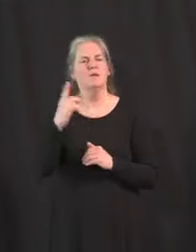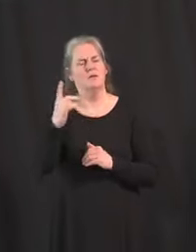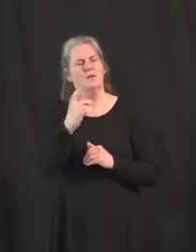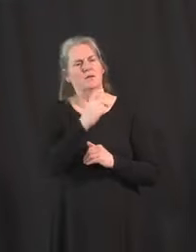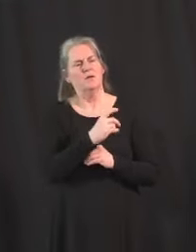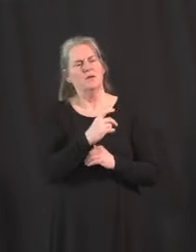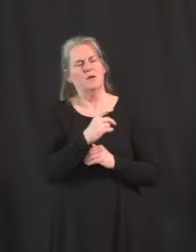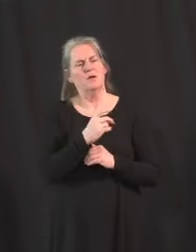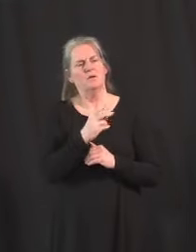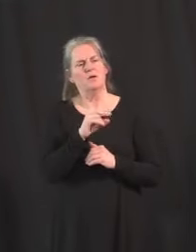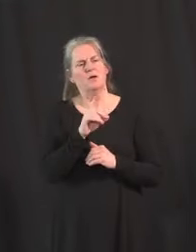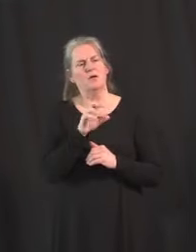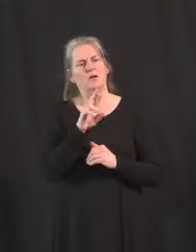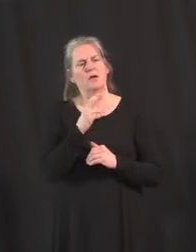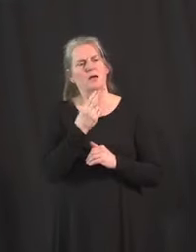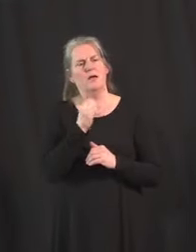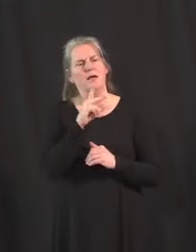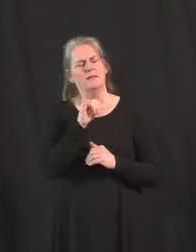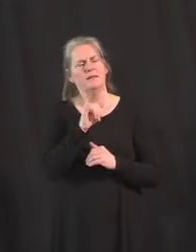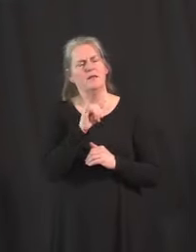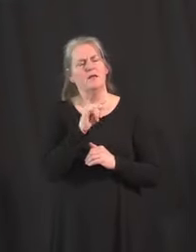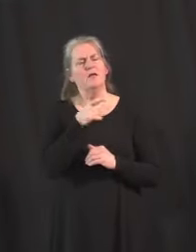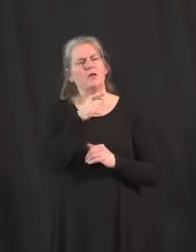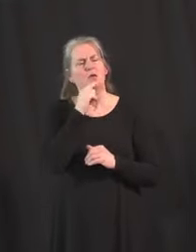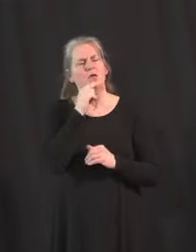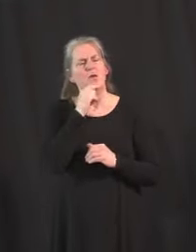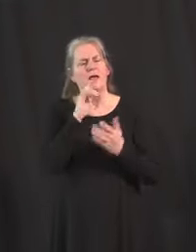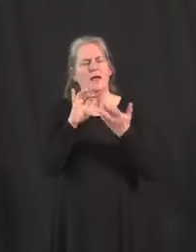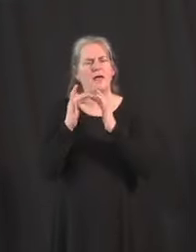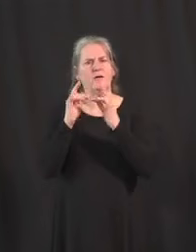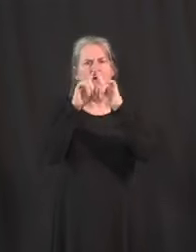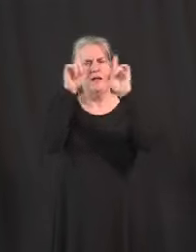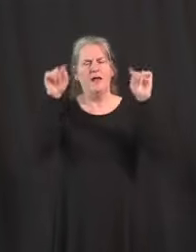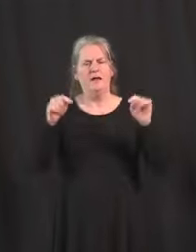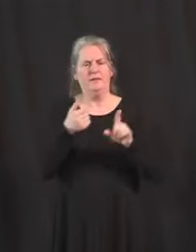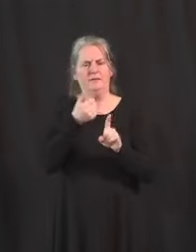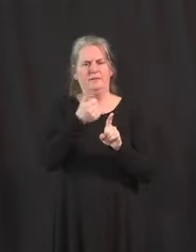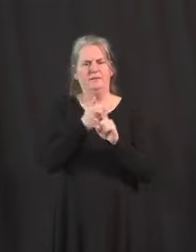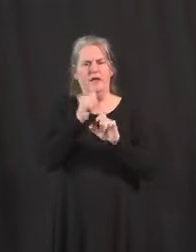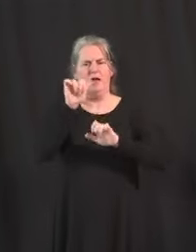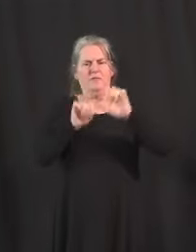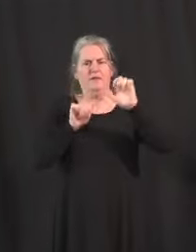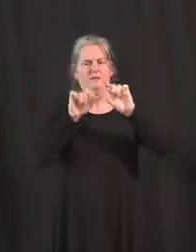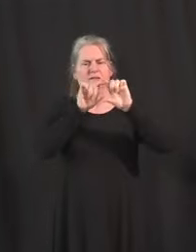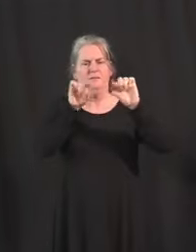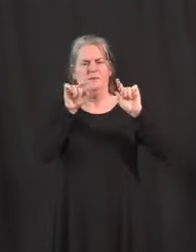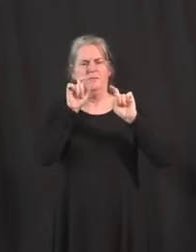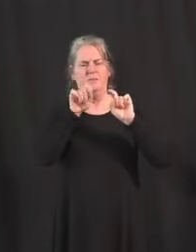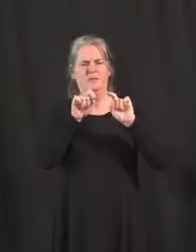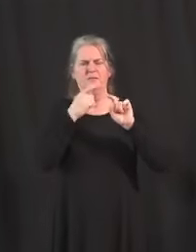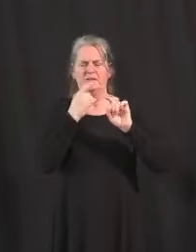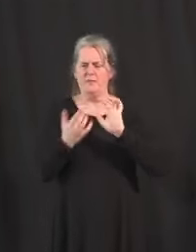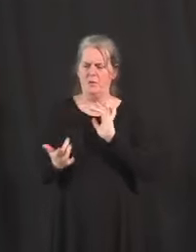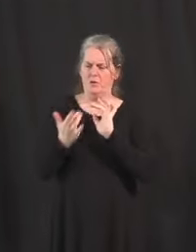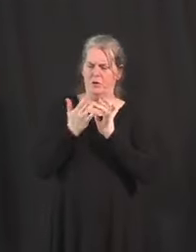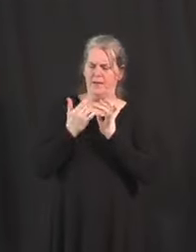ABOUT THE SELF-SCREENING TOOL FOR A SECOND HERE. JUST RECEIVED A CONCERN ACTUALLY FROM SOMEONE JUST WONDERING WHY